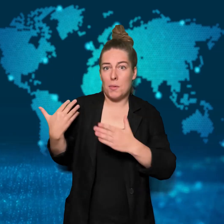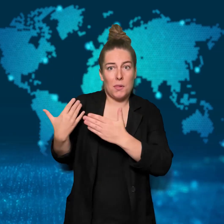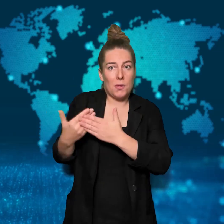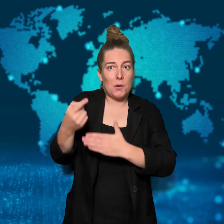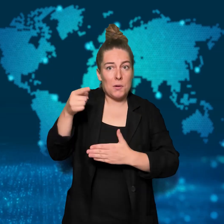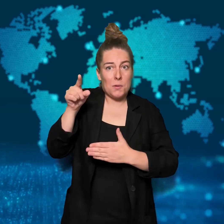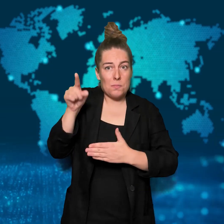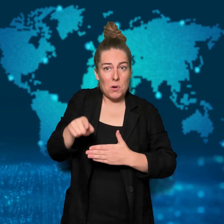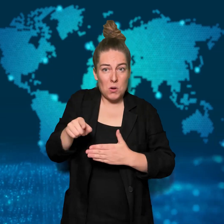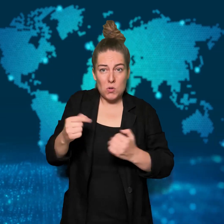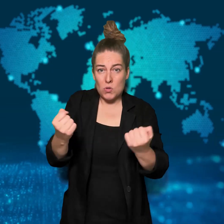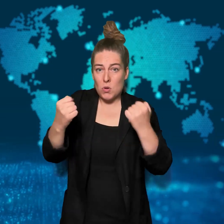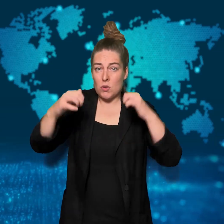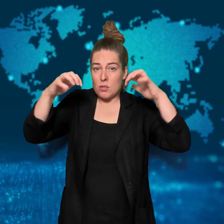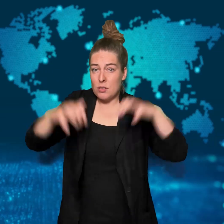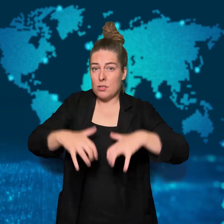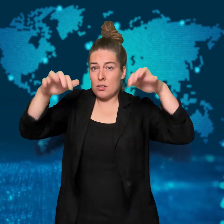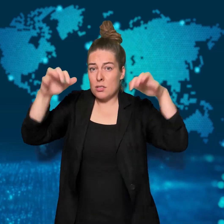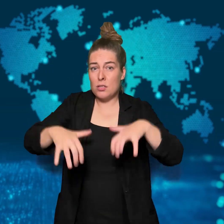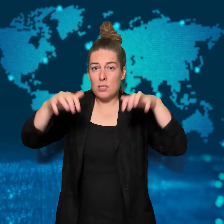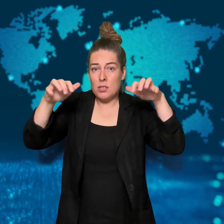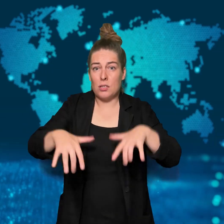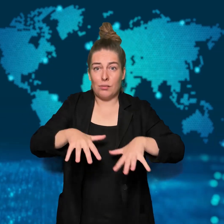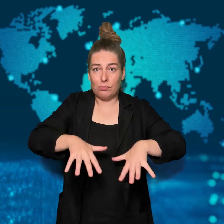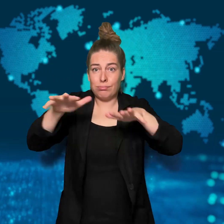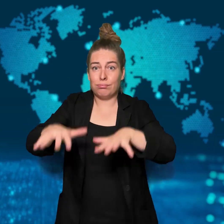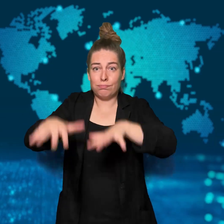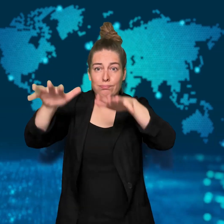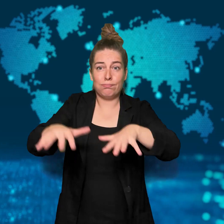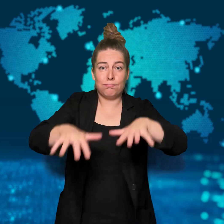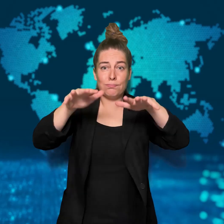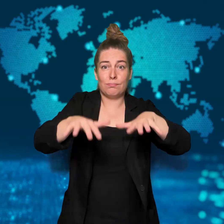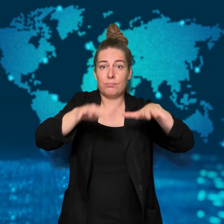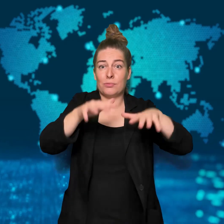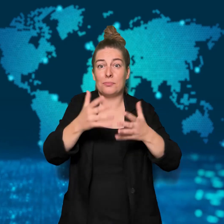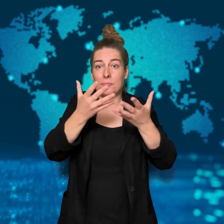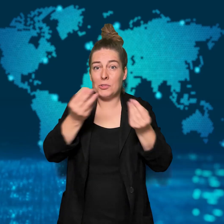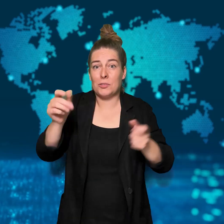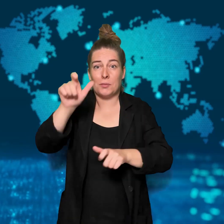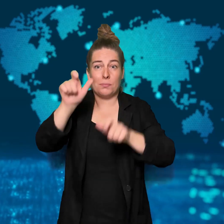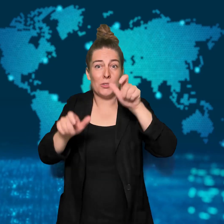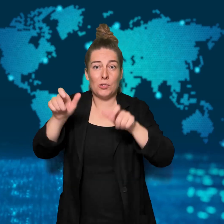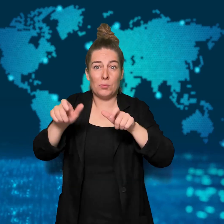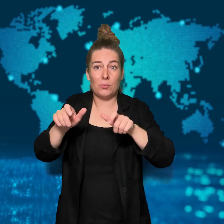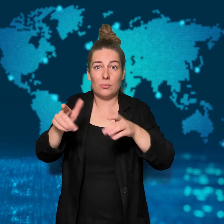Somali authorities declared a state of emergency in response to